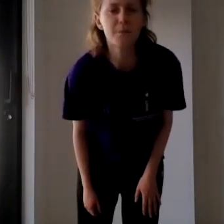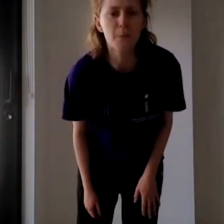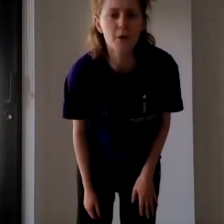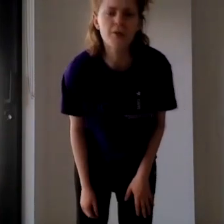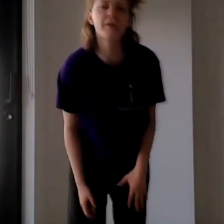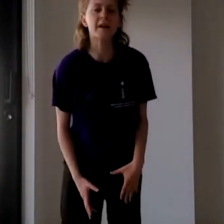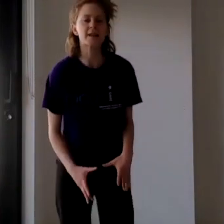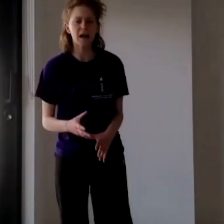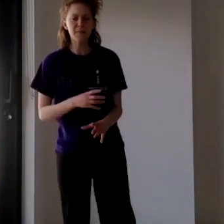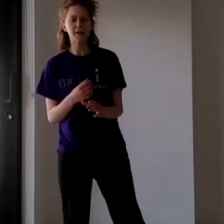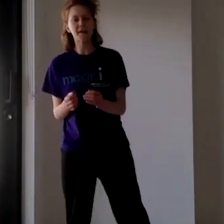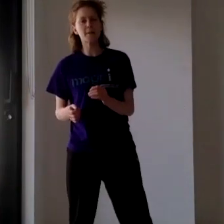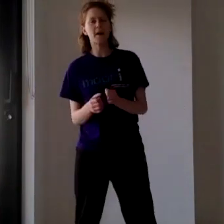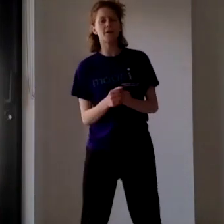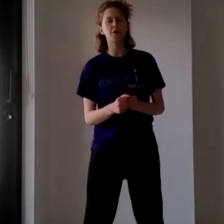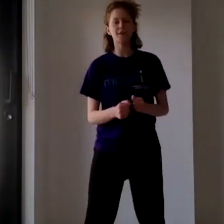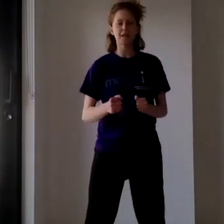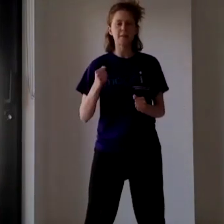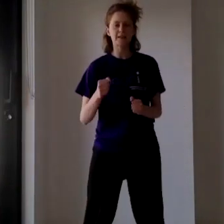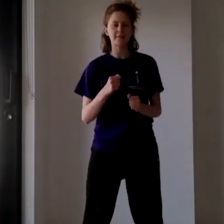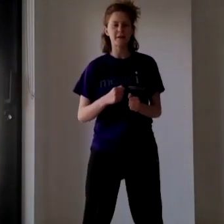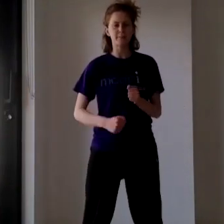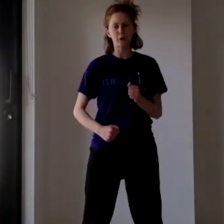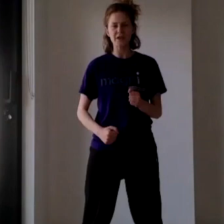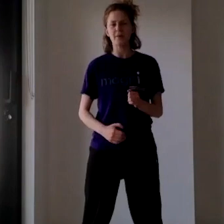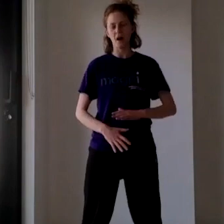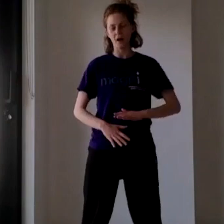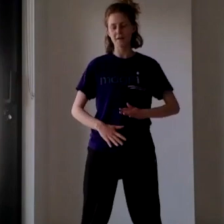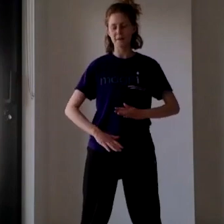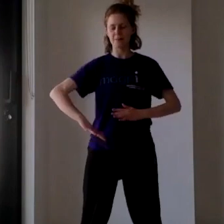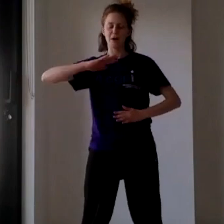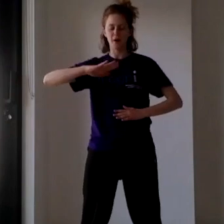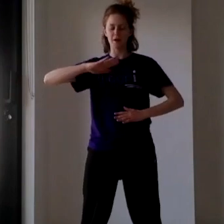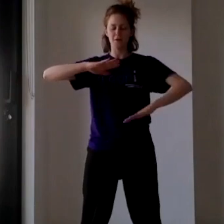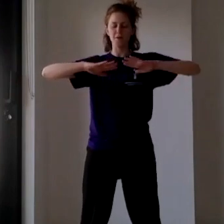moving so i might think about using specific body parts maybe i might use